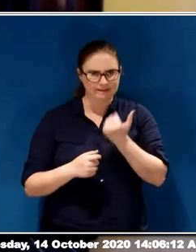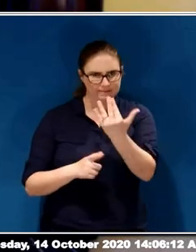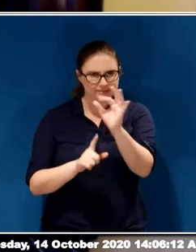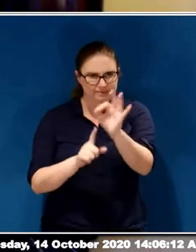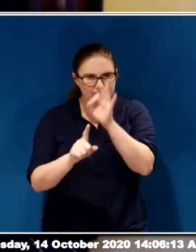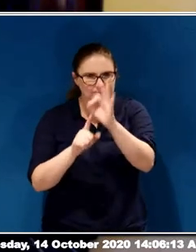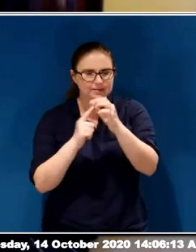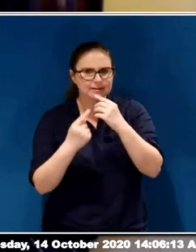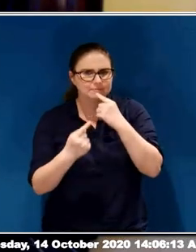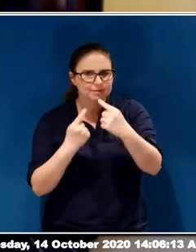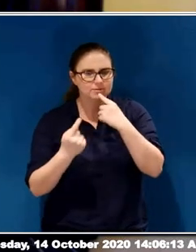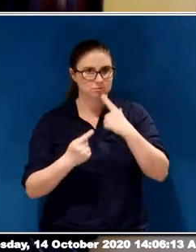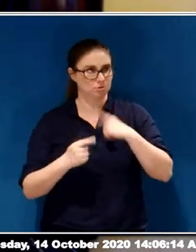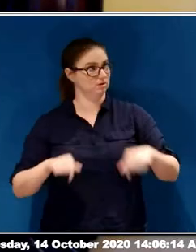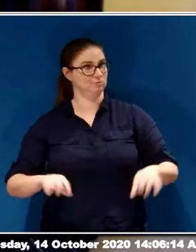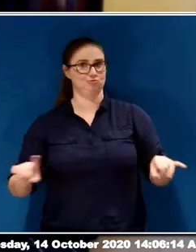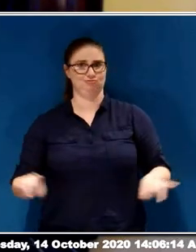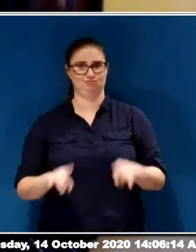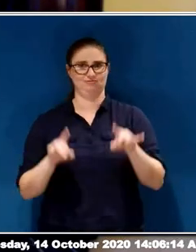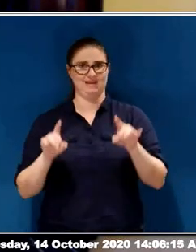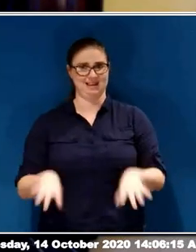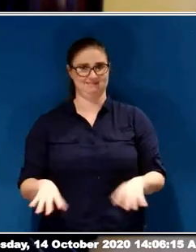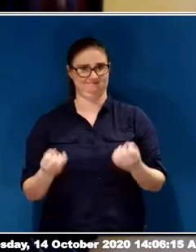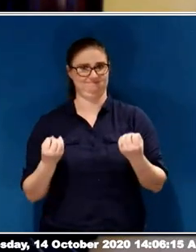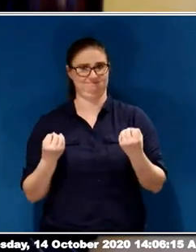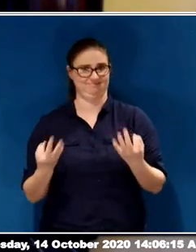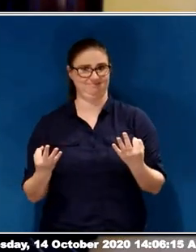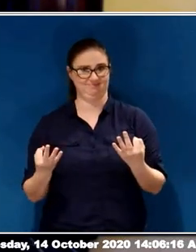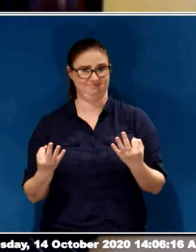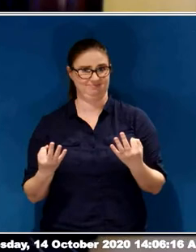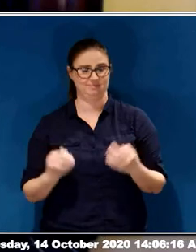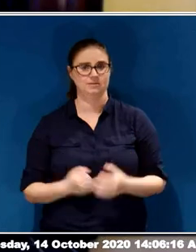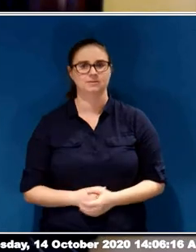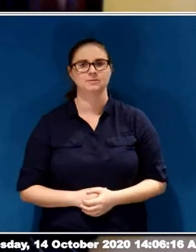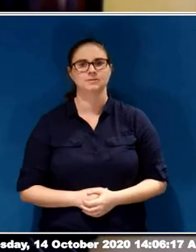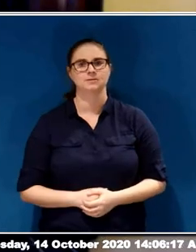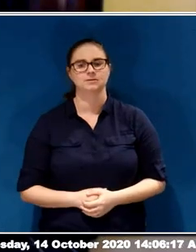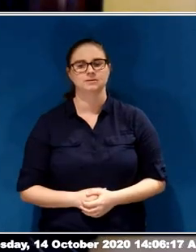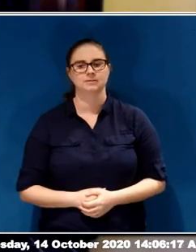But I do want to say that there are some promising efforts in this area, such as